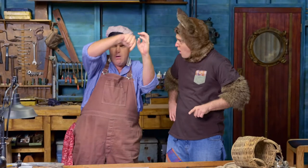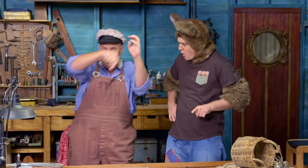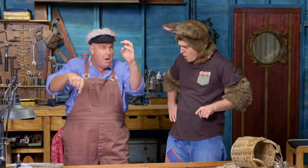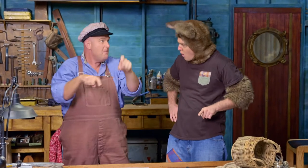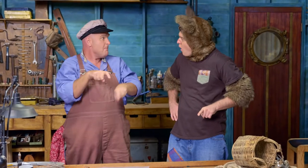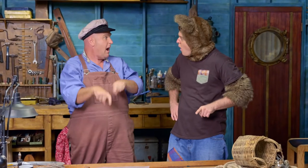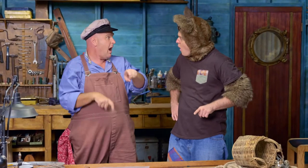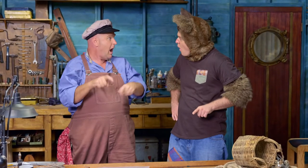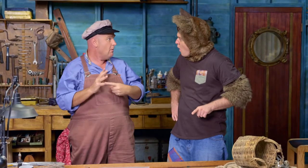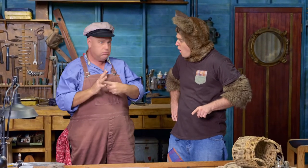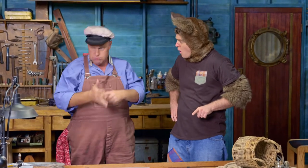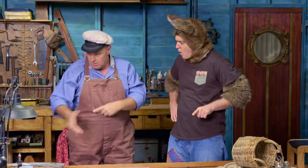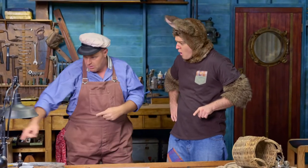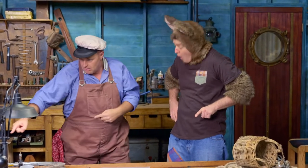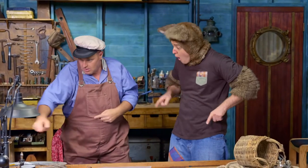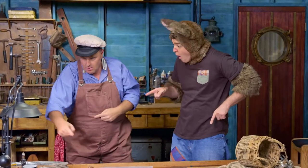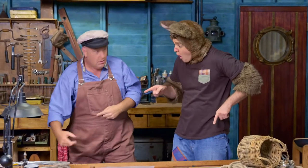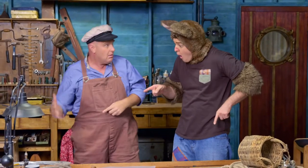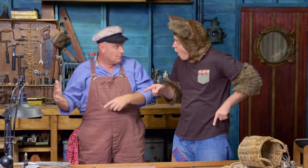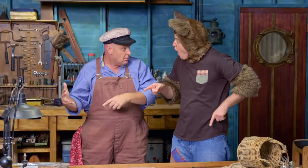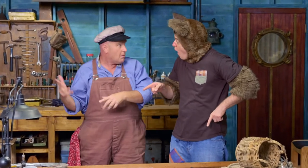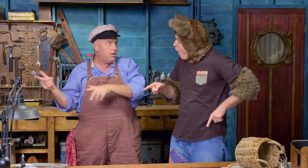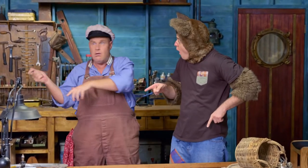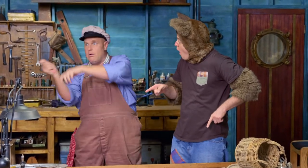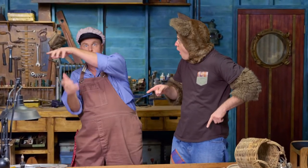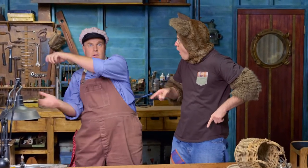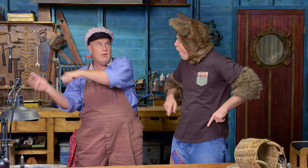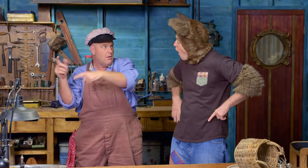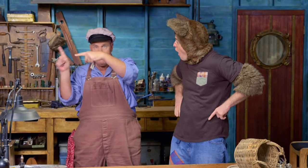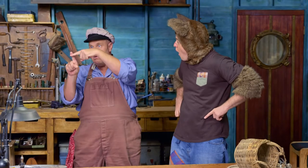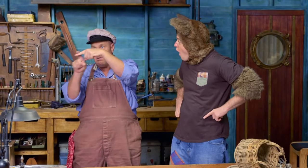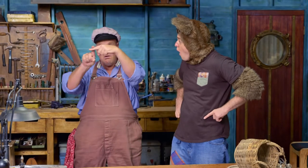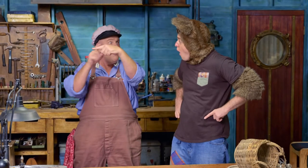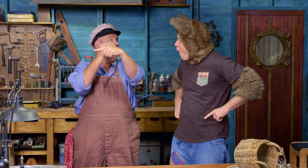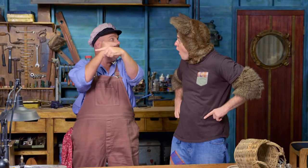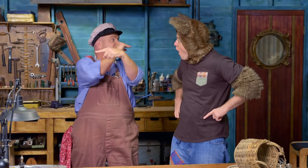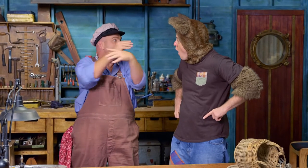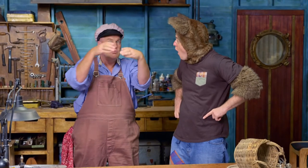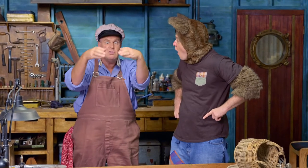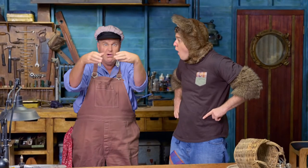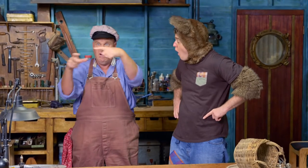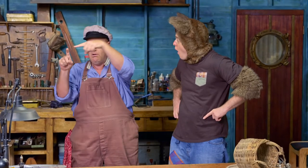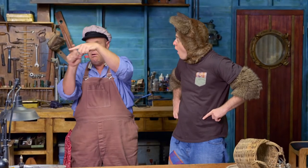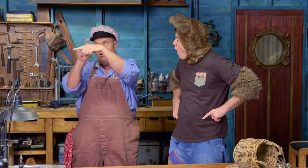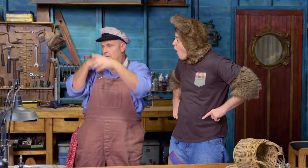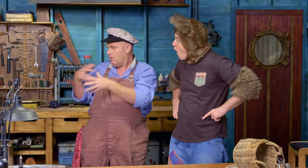they'd be able to hoist my lunch all the way up so that I'd be able to eat my lunch in the crow's nest.